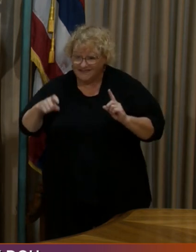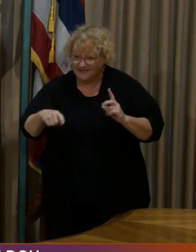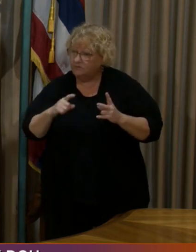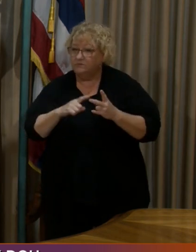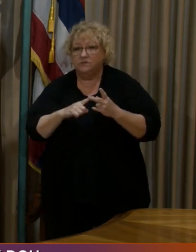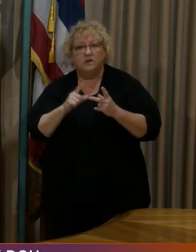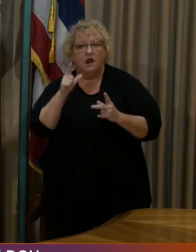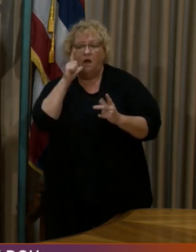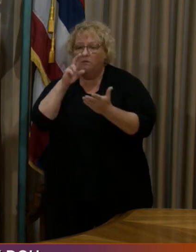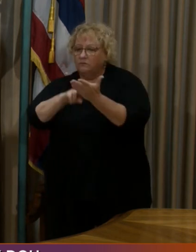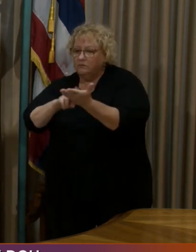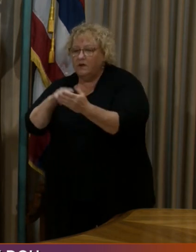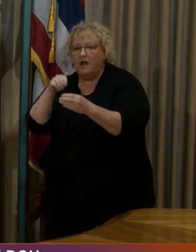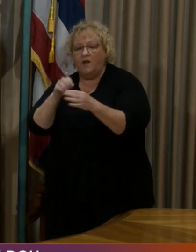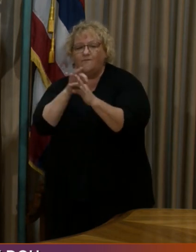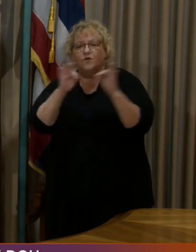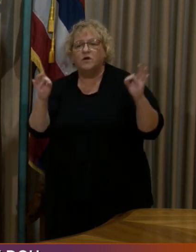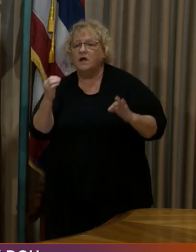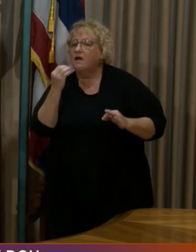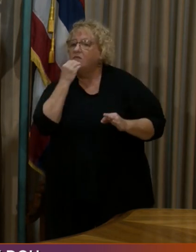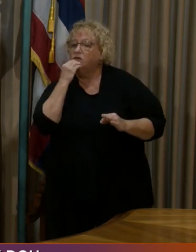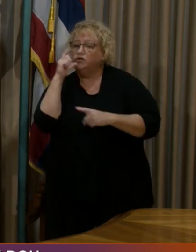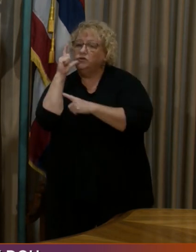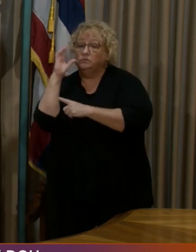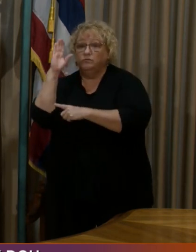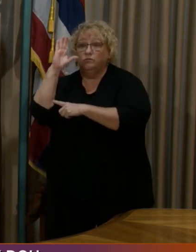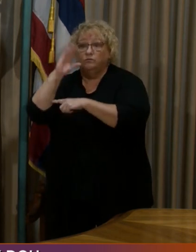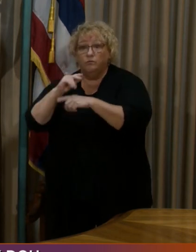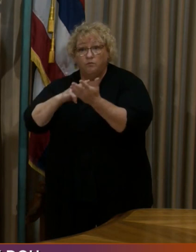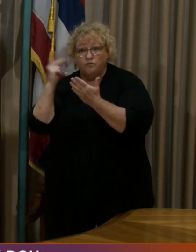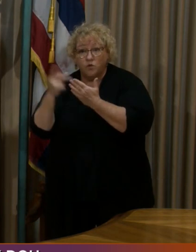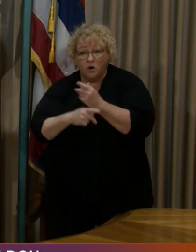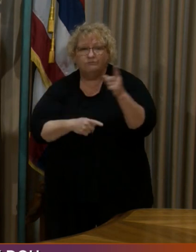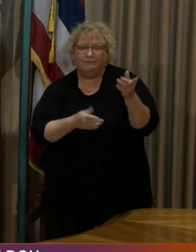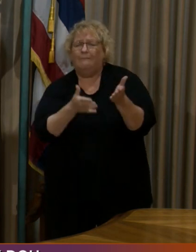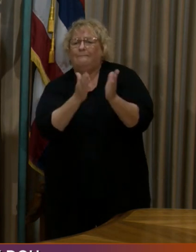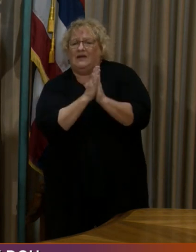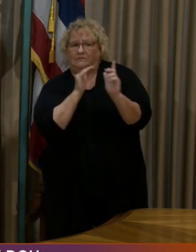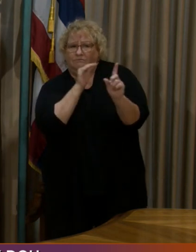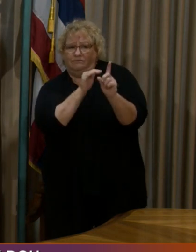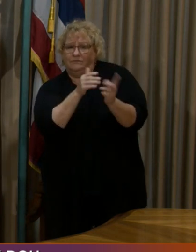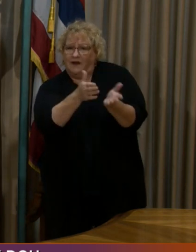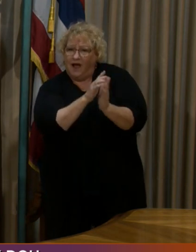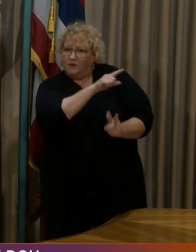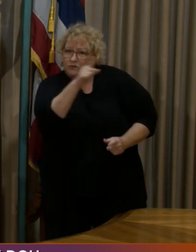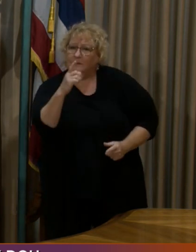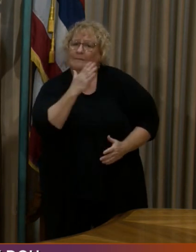JENN THROUGHOUT THE STATE IF YOUR CHILD IS IN NEED AND IS NOT ENROLLED IN THE FREE AND REDUCED